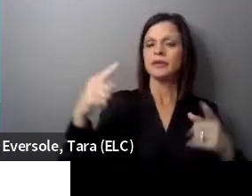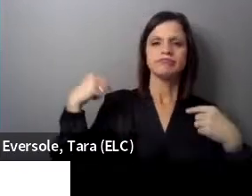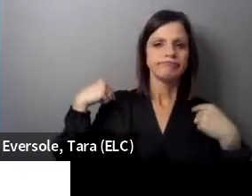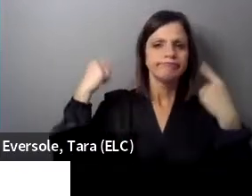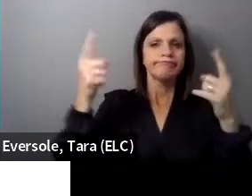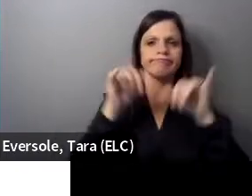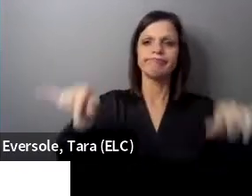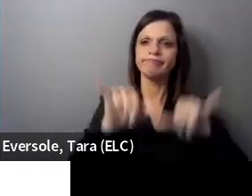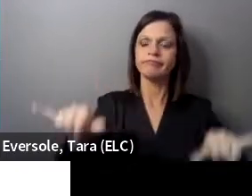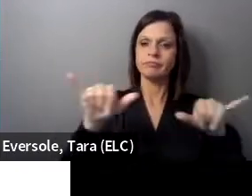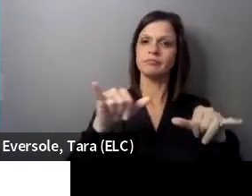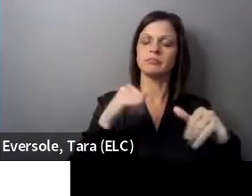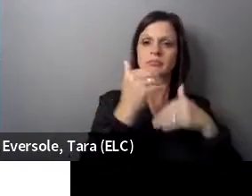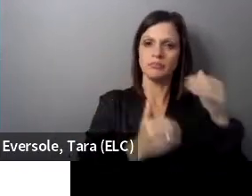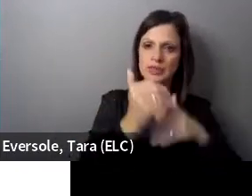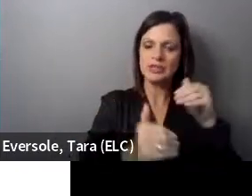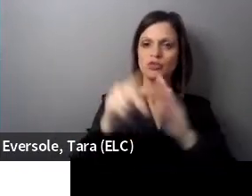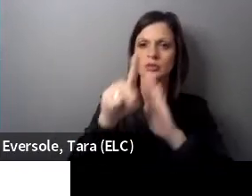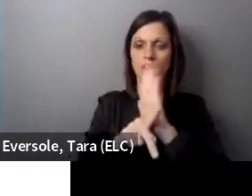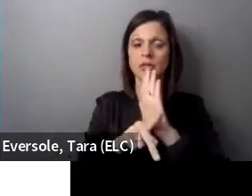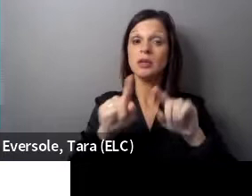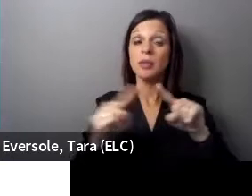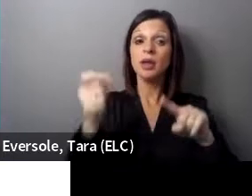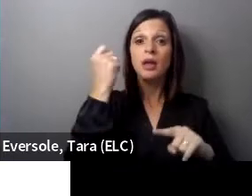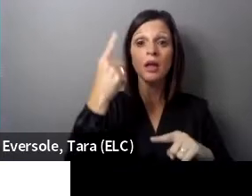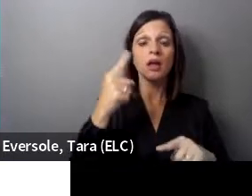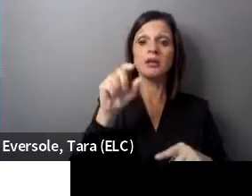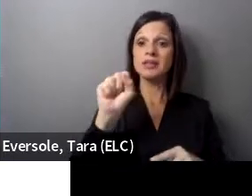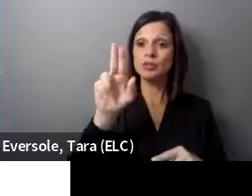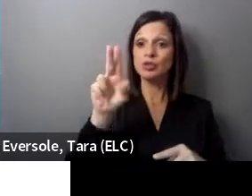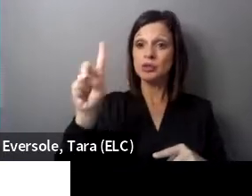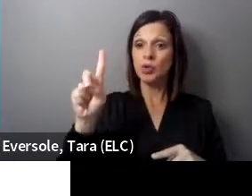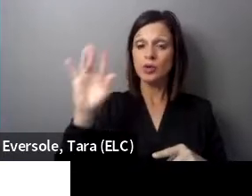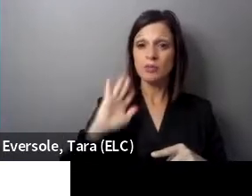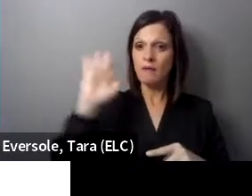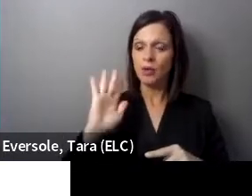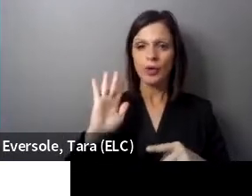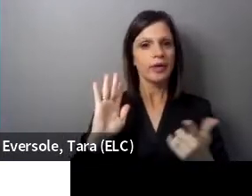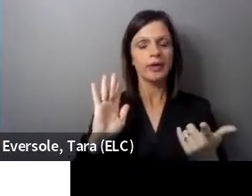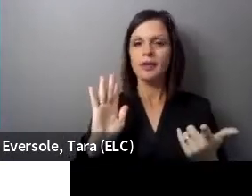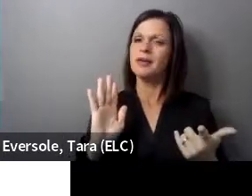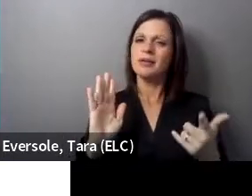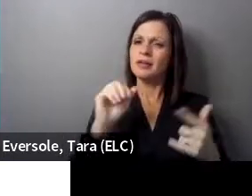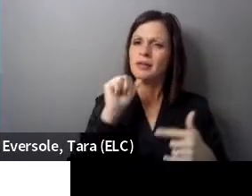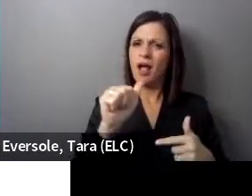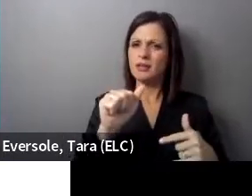However, when this was created substance use disorders were not considered to be a chronic disease but would be a moral failure.